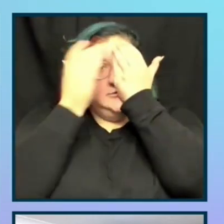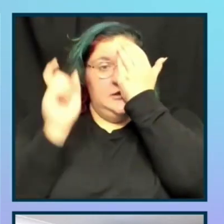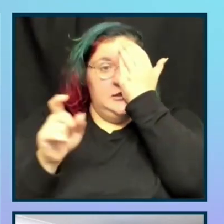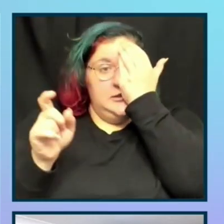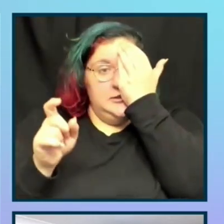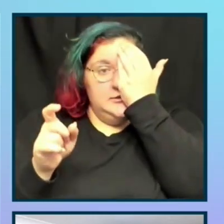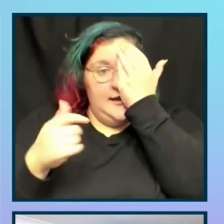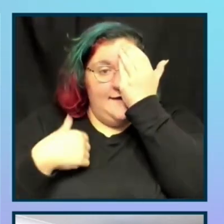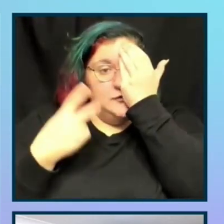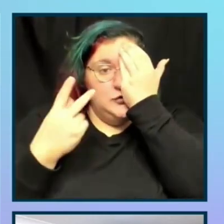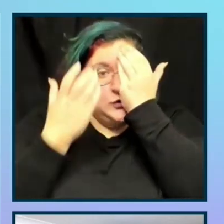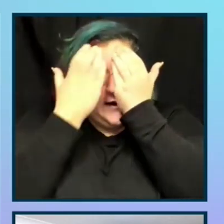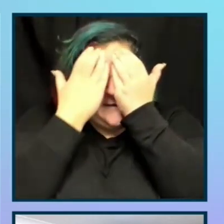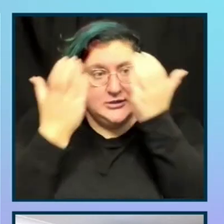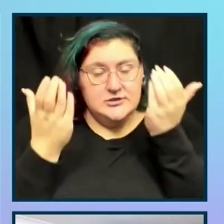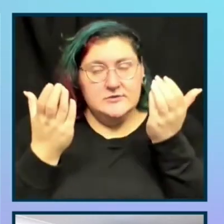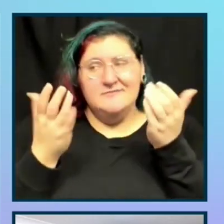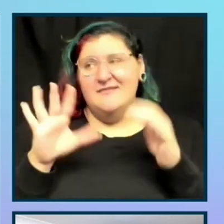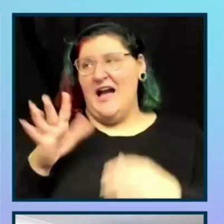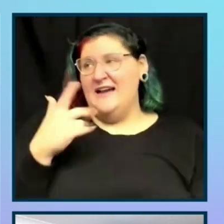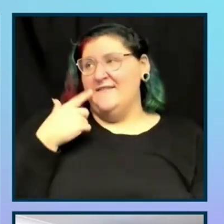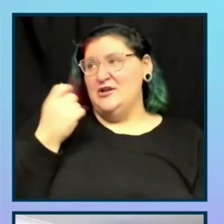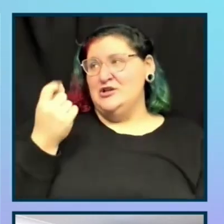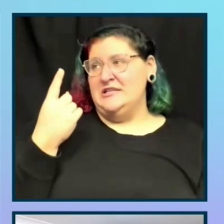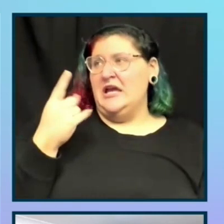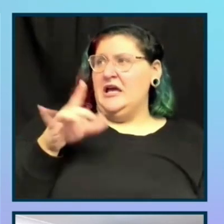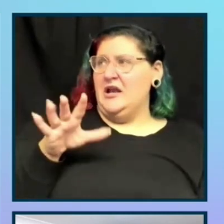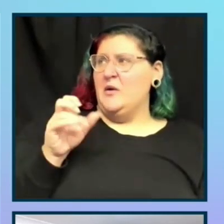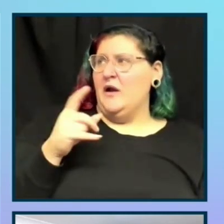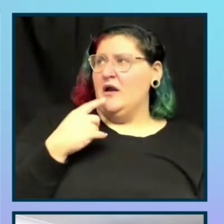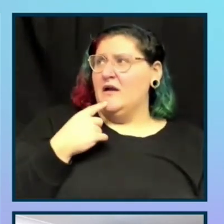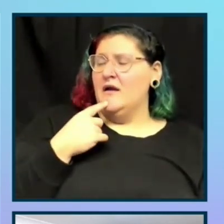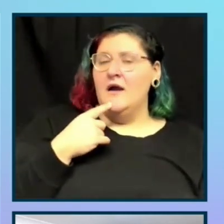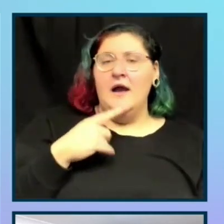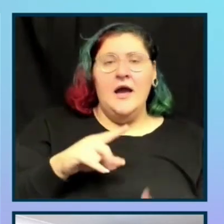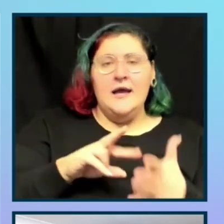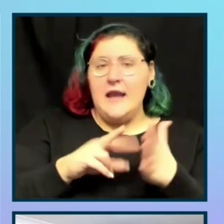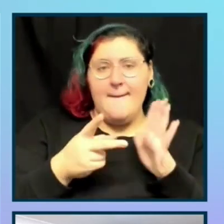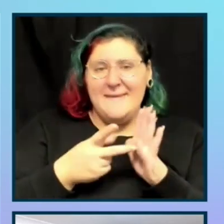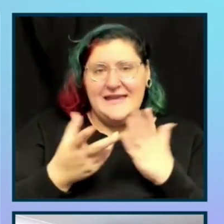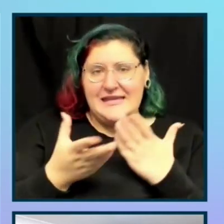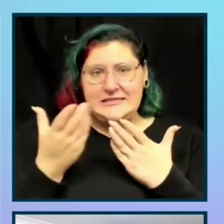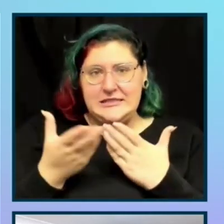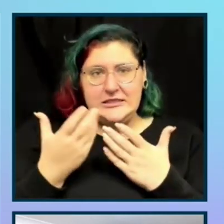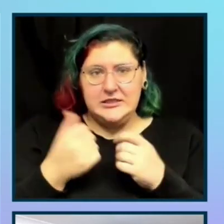but that doesn't mean it was easy or a oh God, to use a pun.